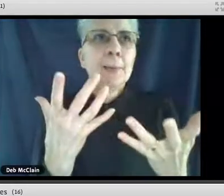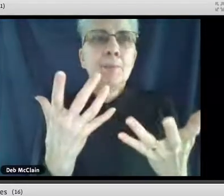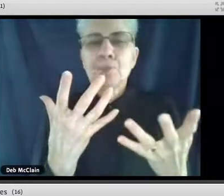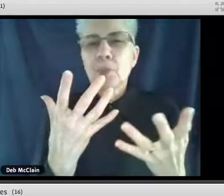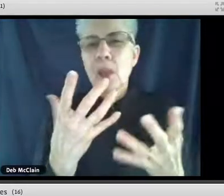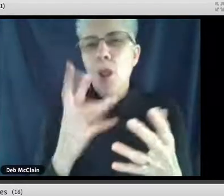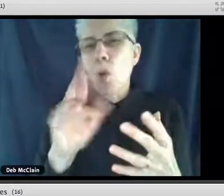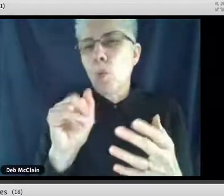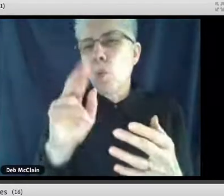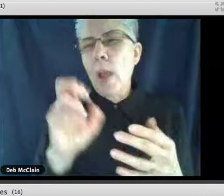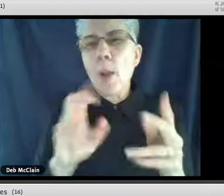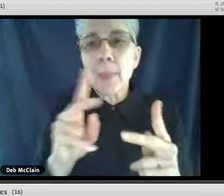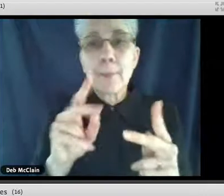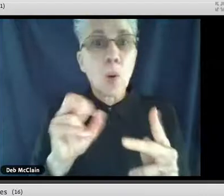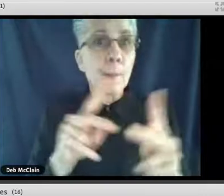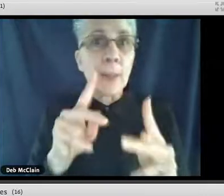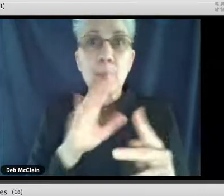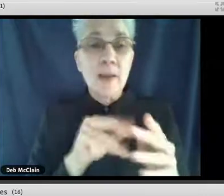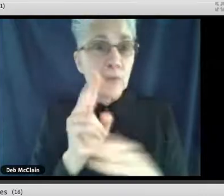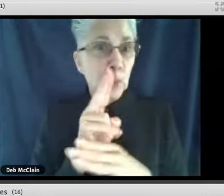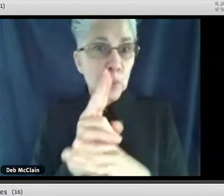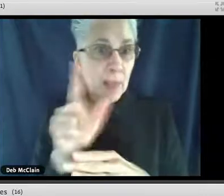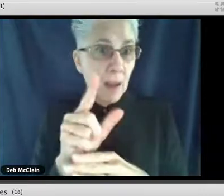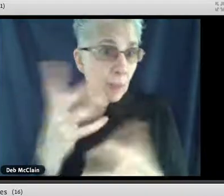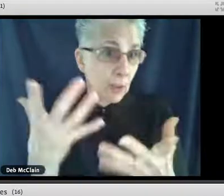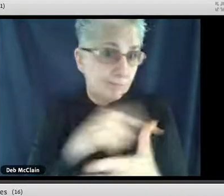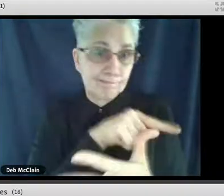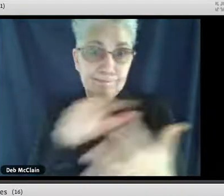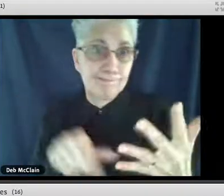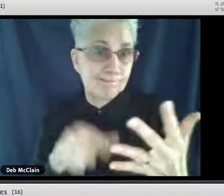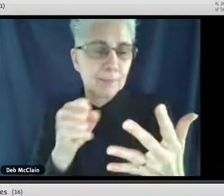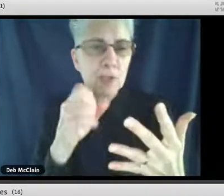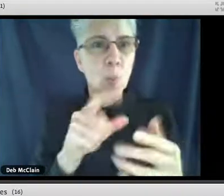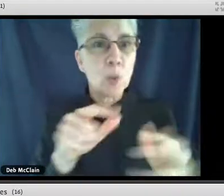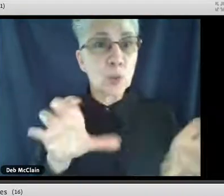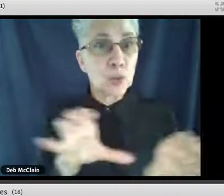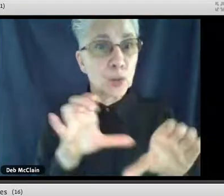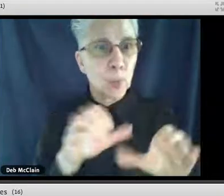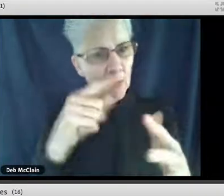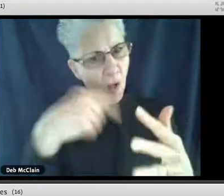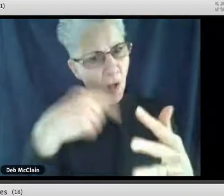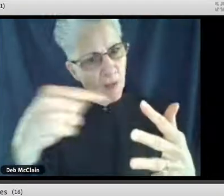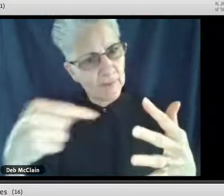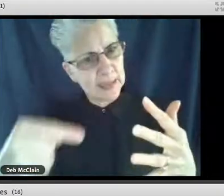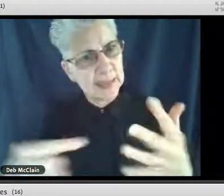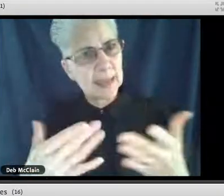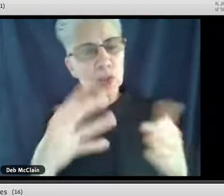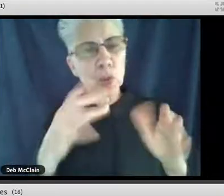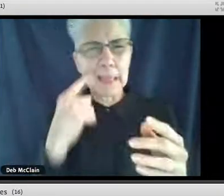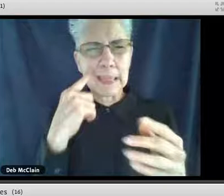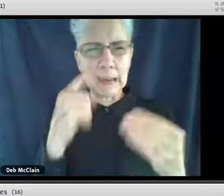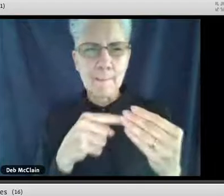and you have people who never use the library. And so when you're doing all of this UX, you really want to think about which of these groups